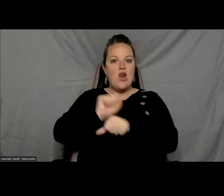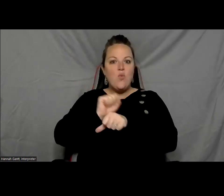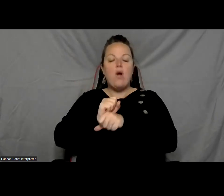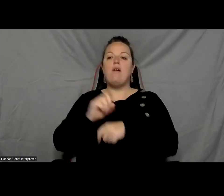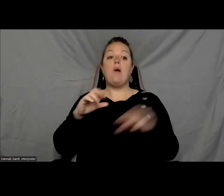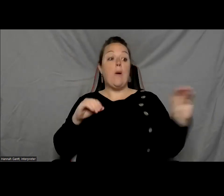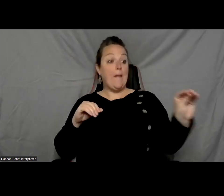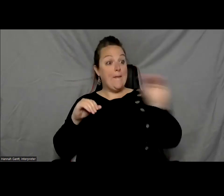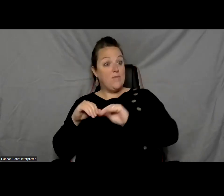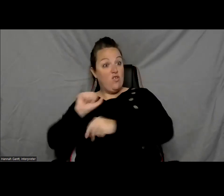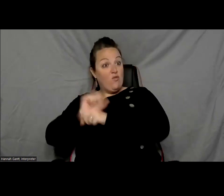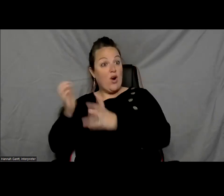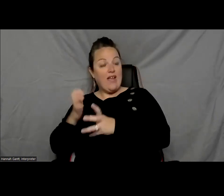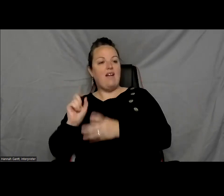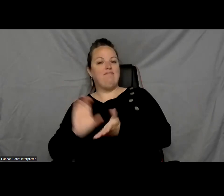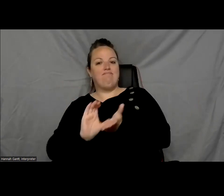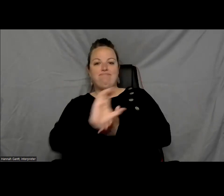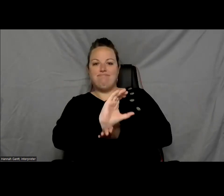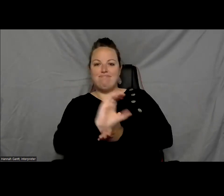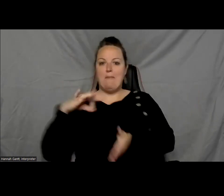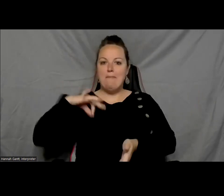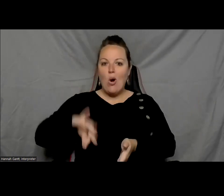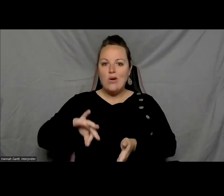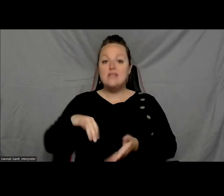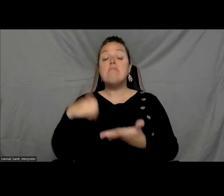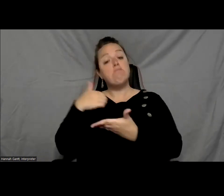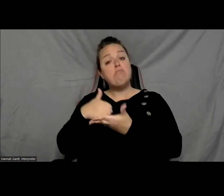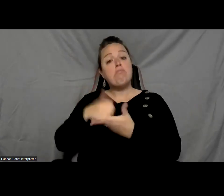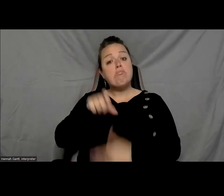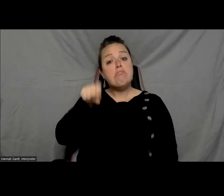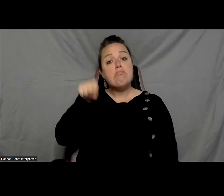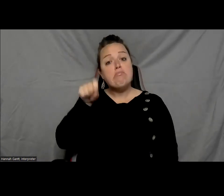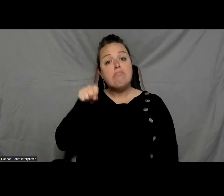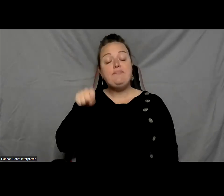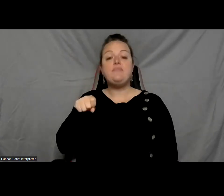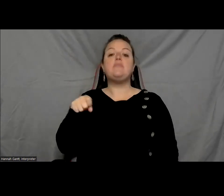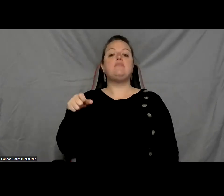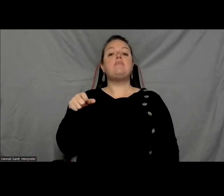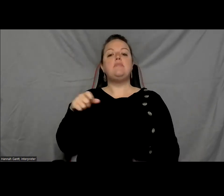new staff. And while this has happened by staffing our vacancy freefall, we continue